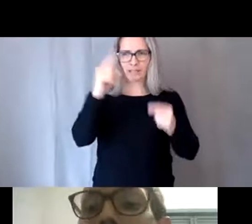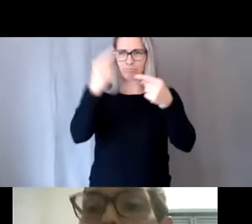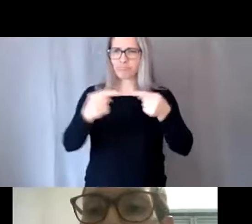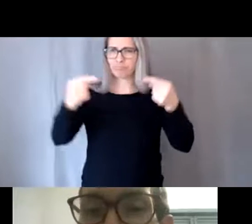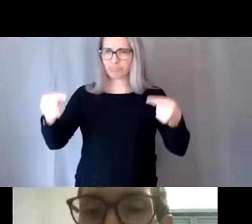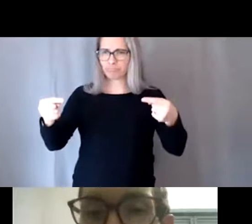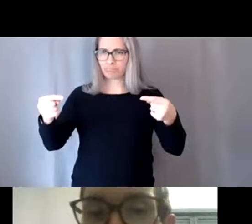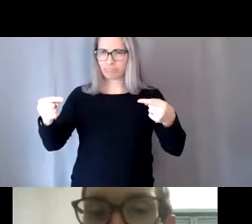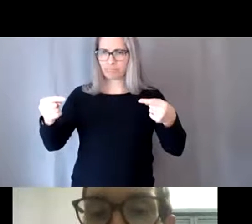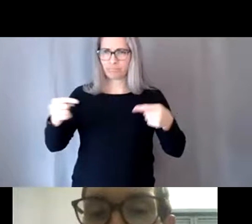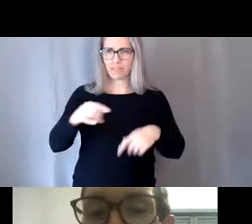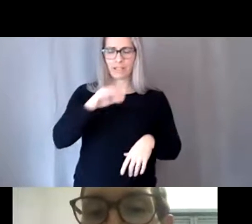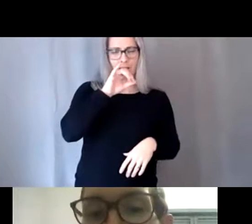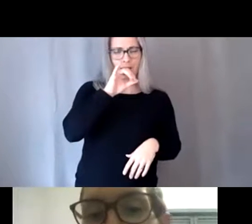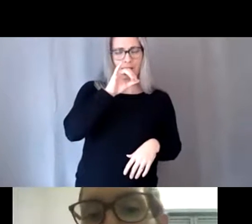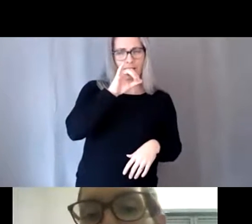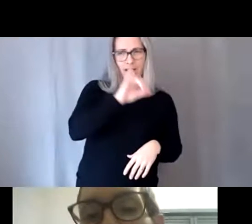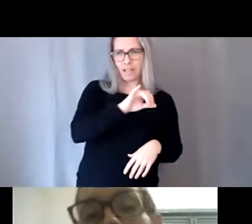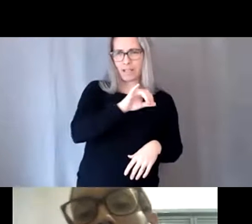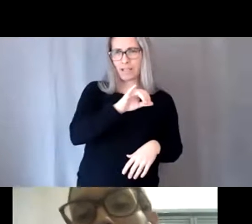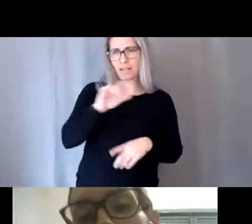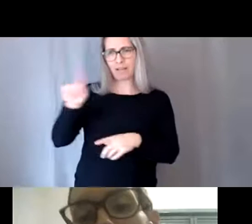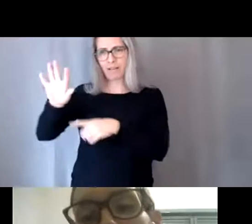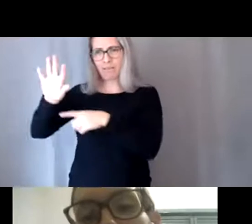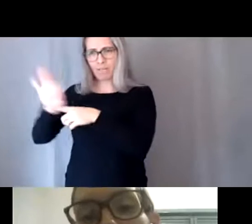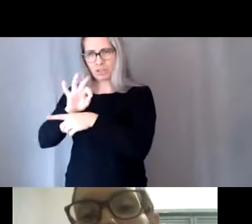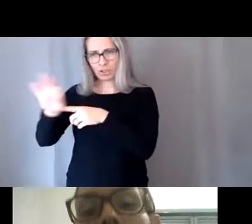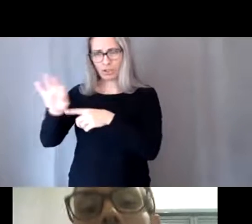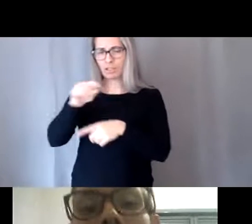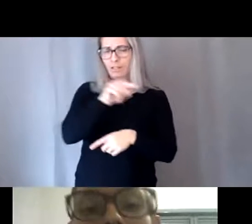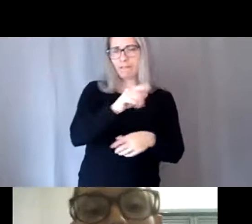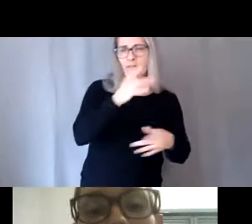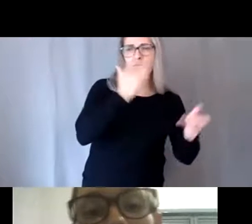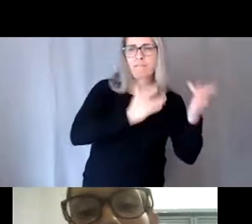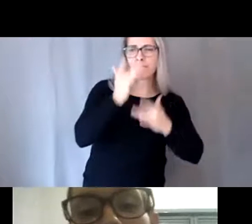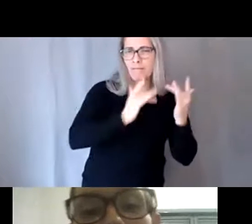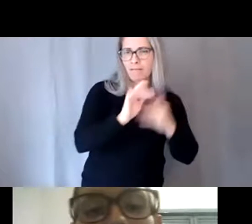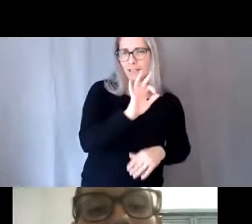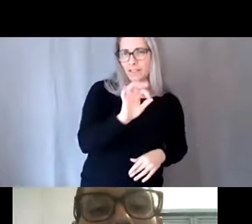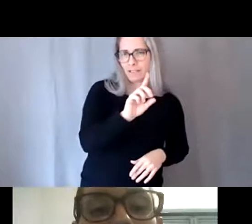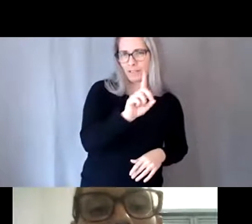functioning therefore within these domains of